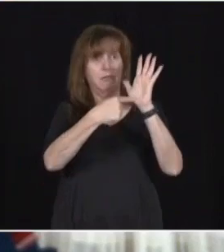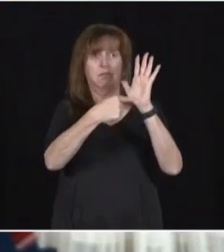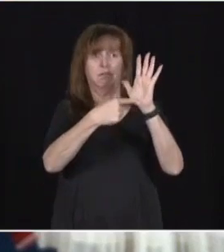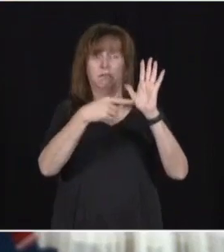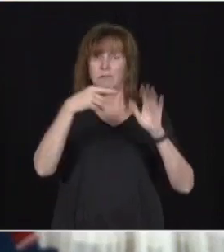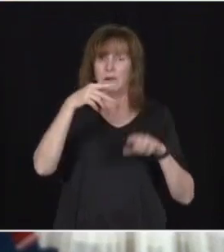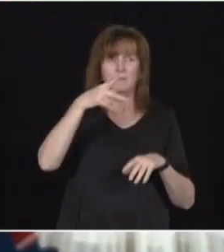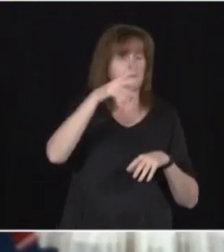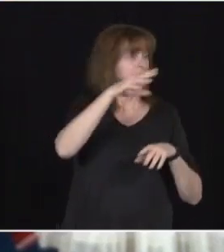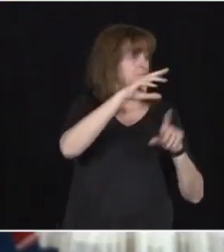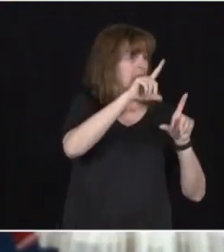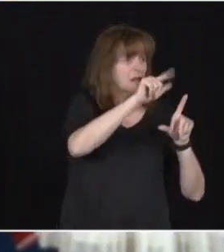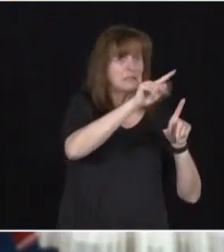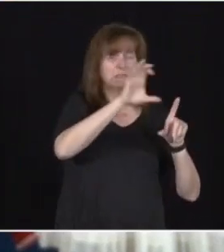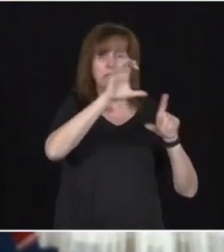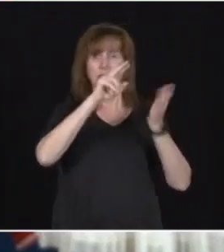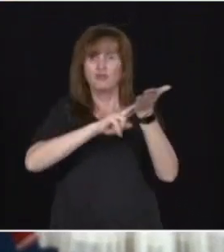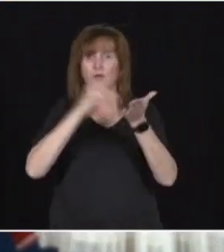When it comes to long-term care in the crisis.